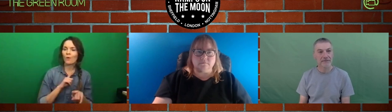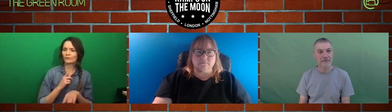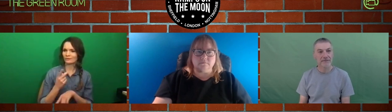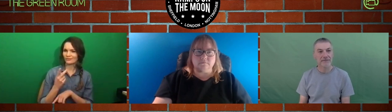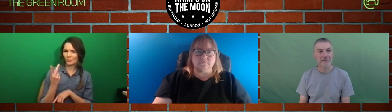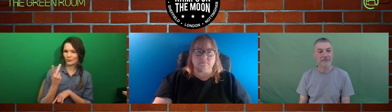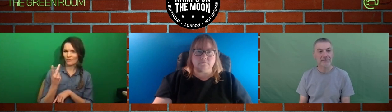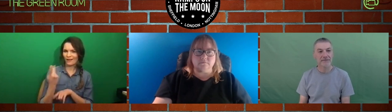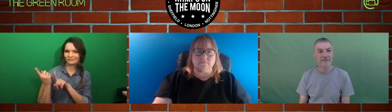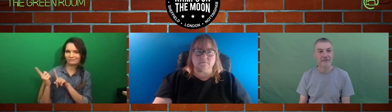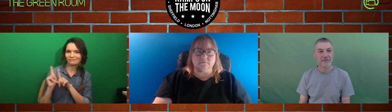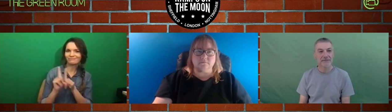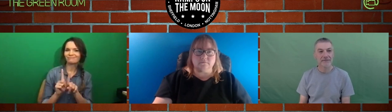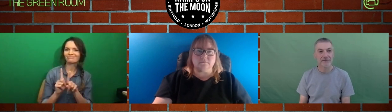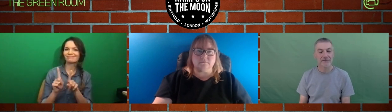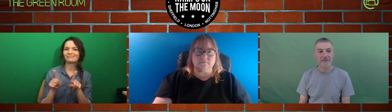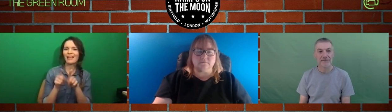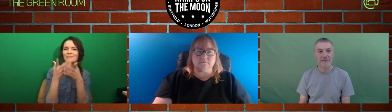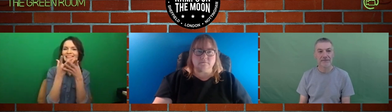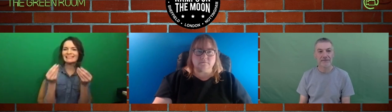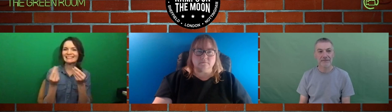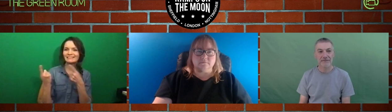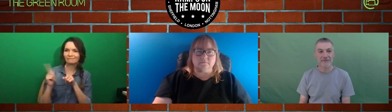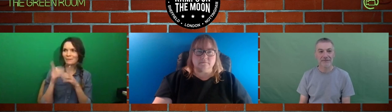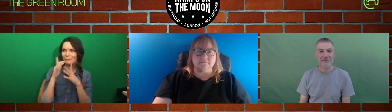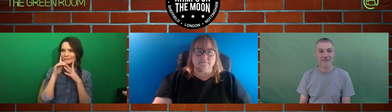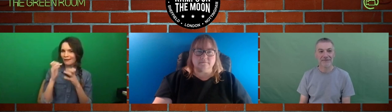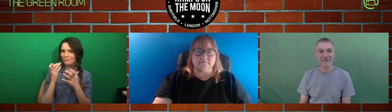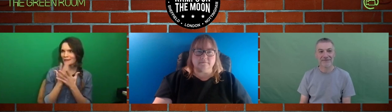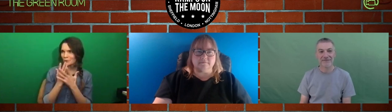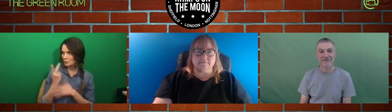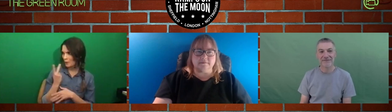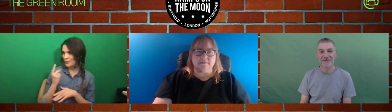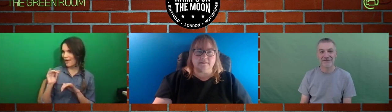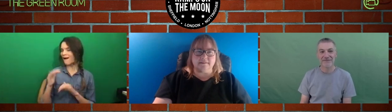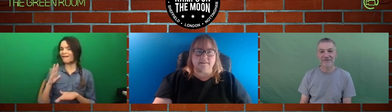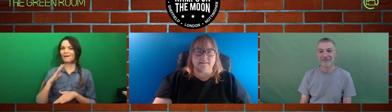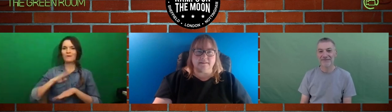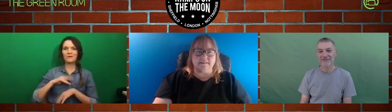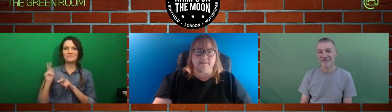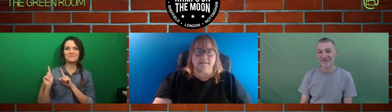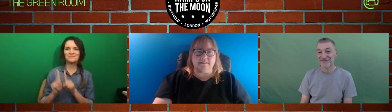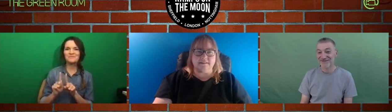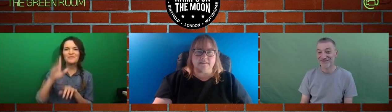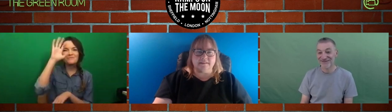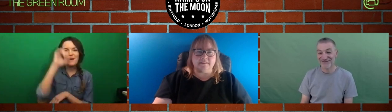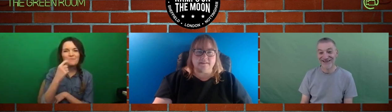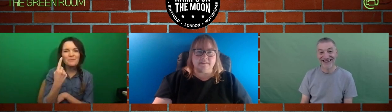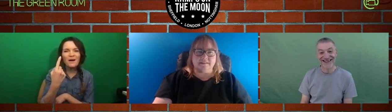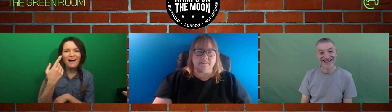checking we were both there and I remember one when I was looking for you going, where's